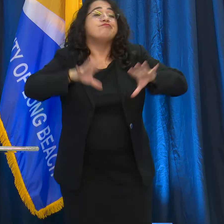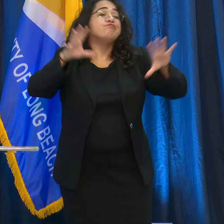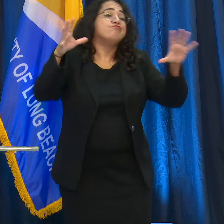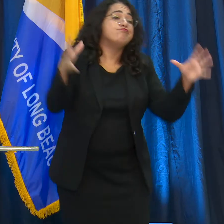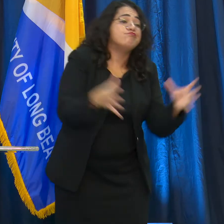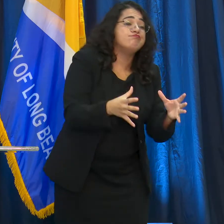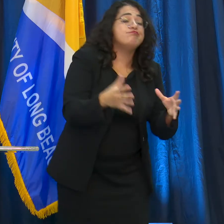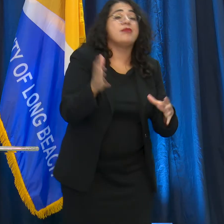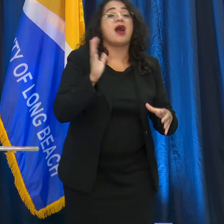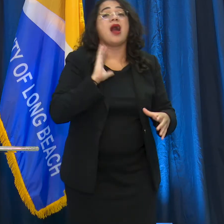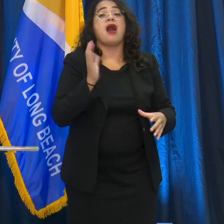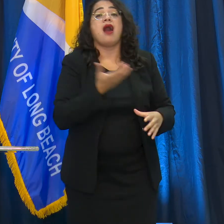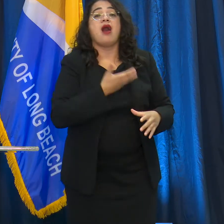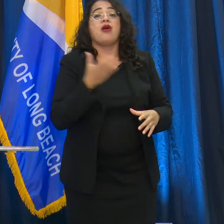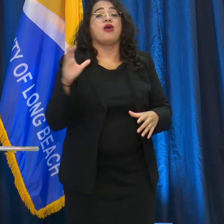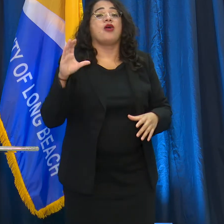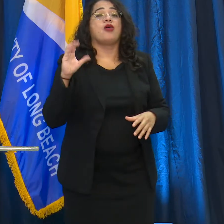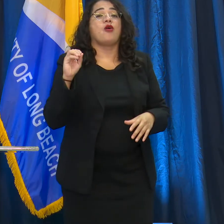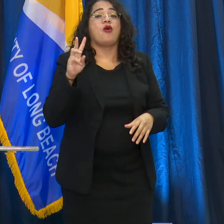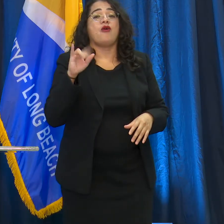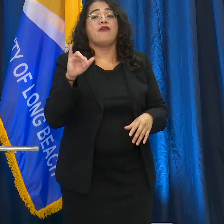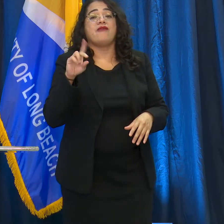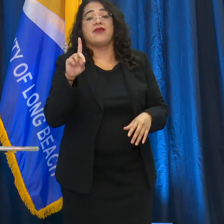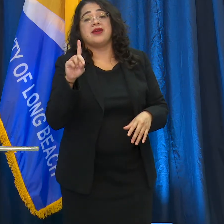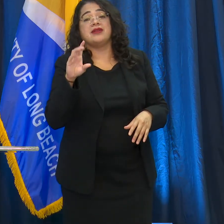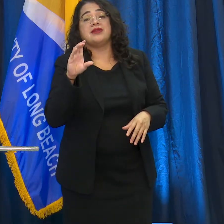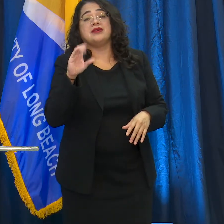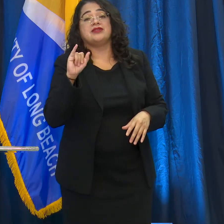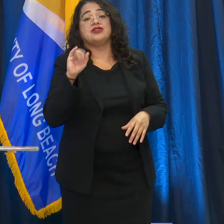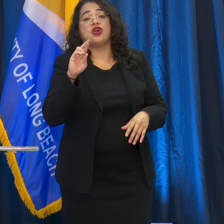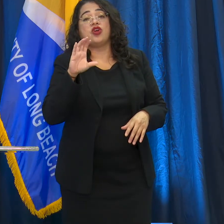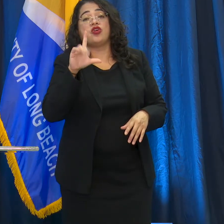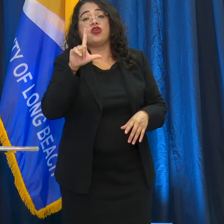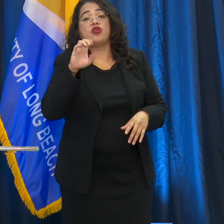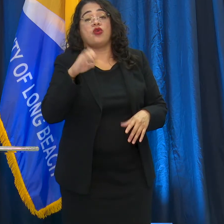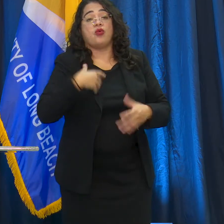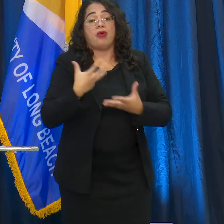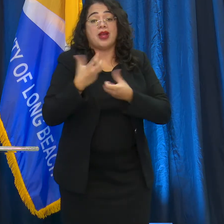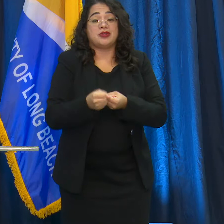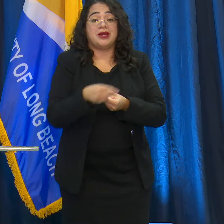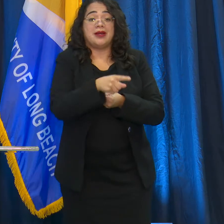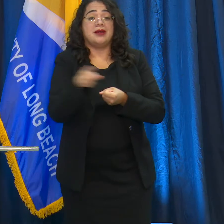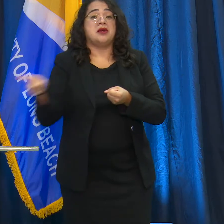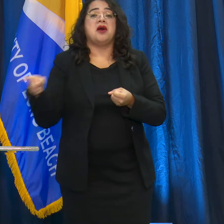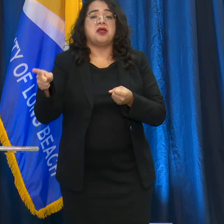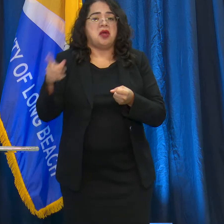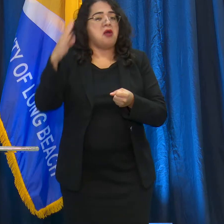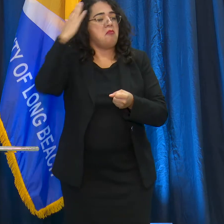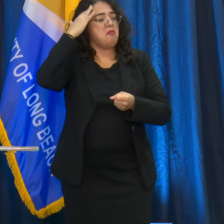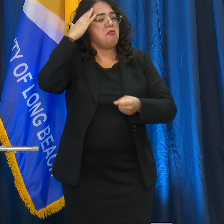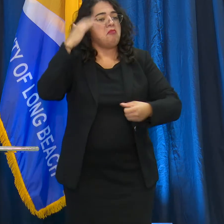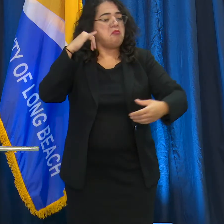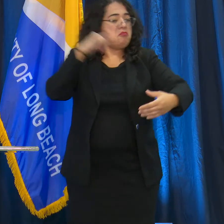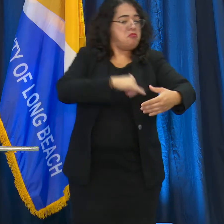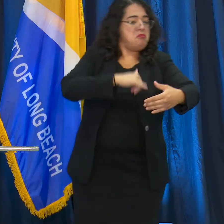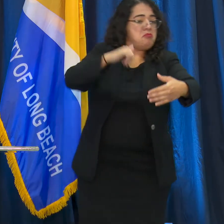circle, the people that we trust that are not going to bring us COVID. There really is no such thing. Your only COVID circle are the people that you live with,